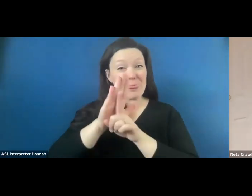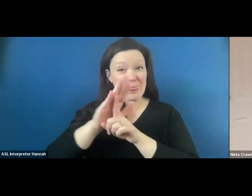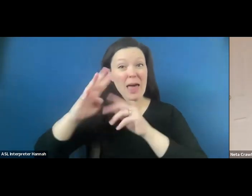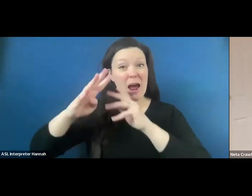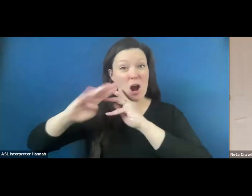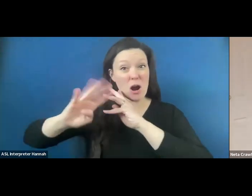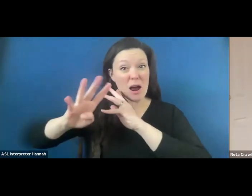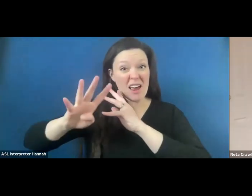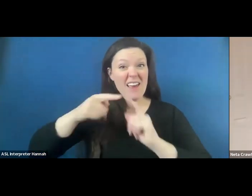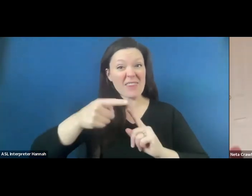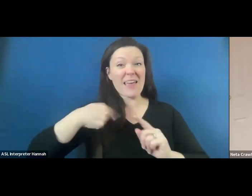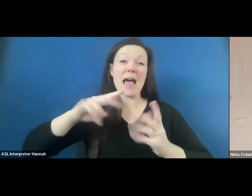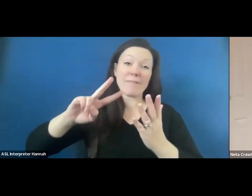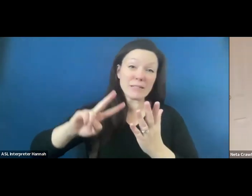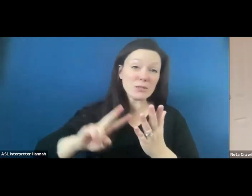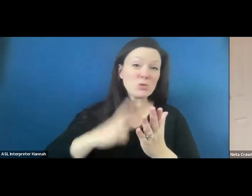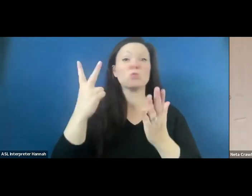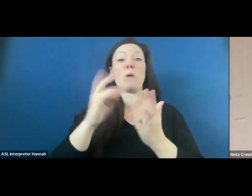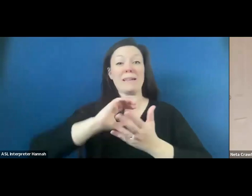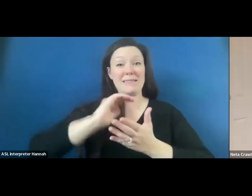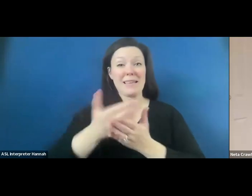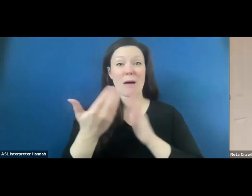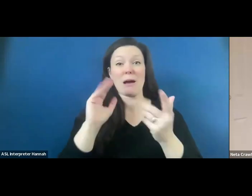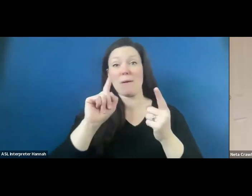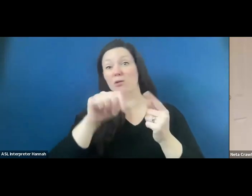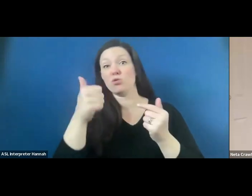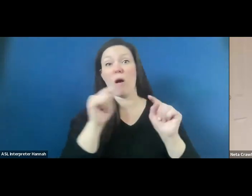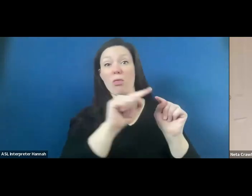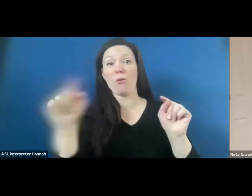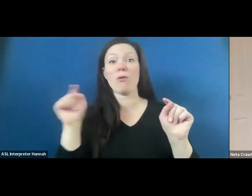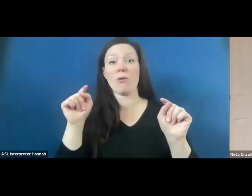and you have the entire picture because military industrial